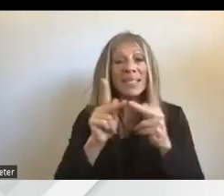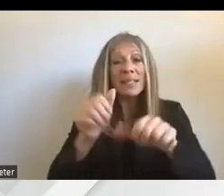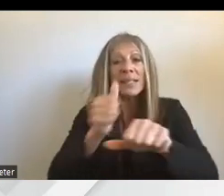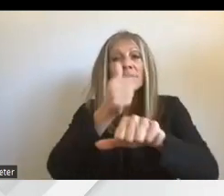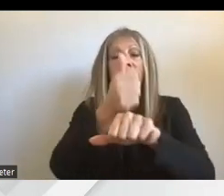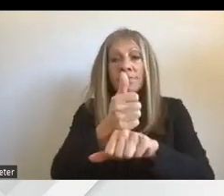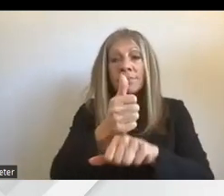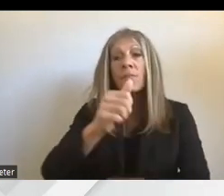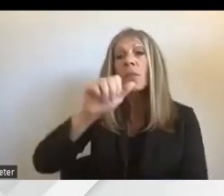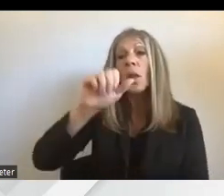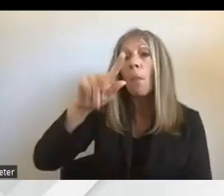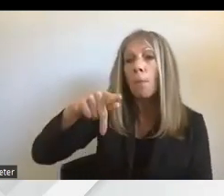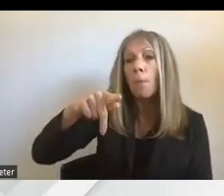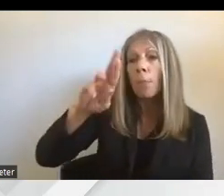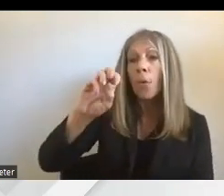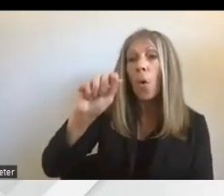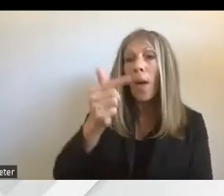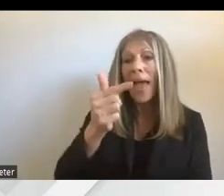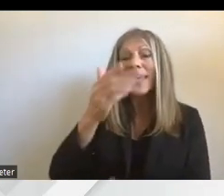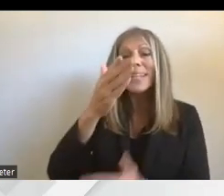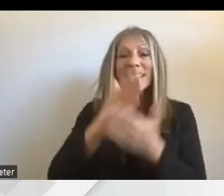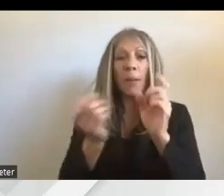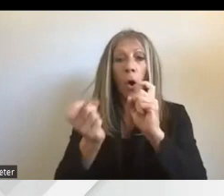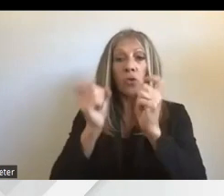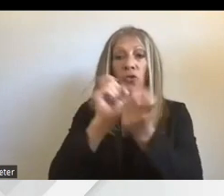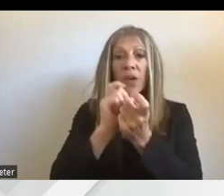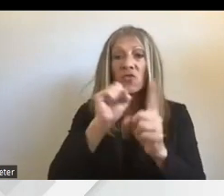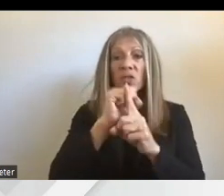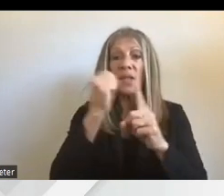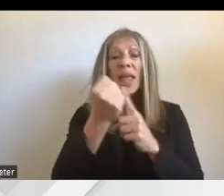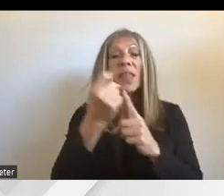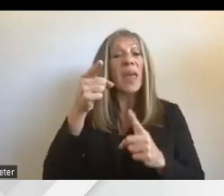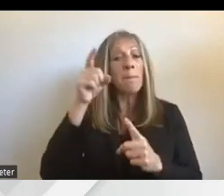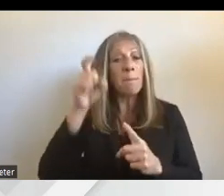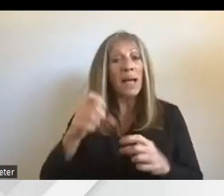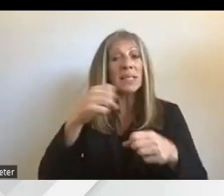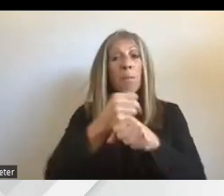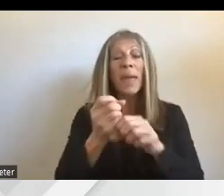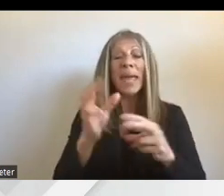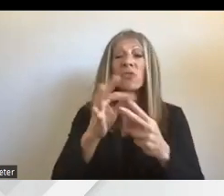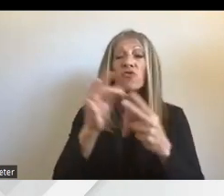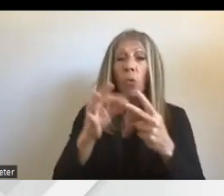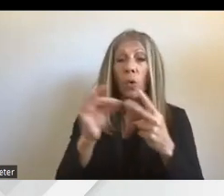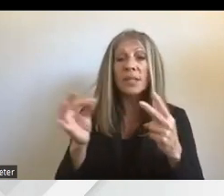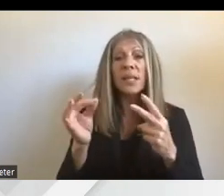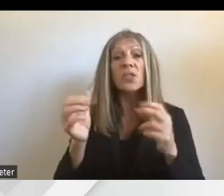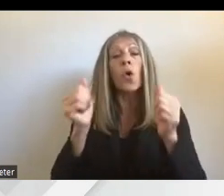in certain alteration scenarios, where they must make choices amongst various accessible